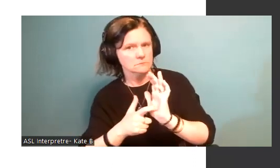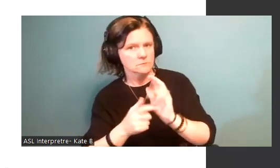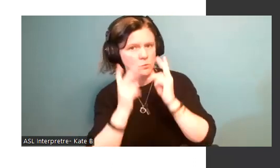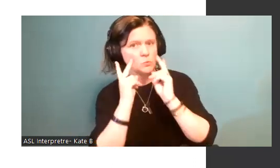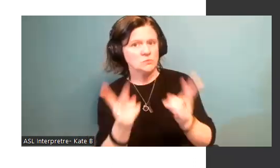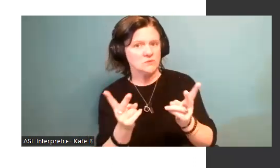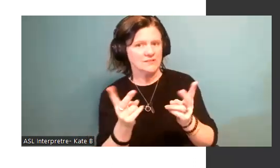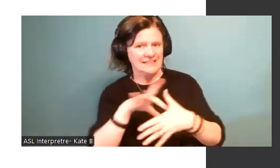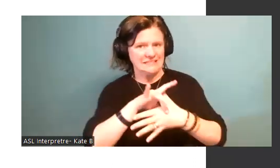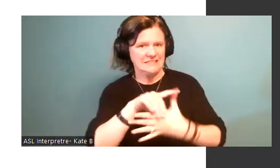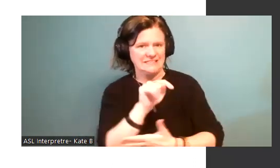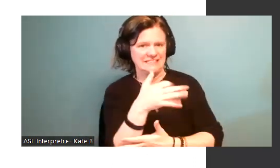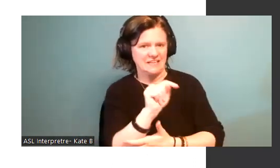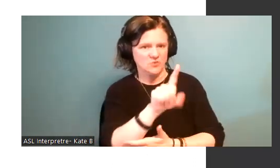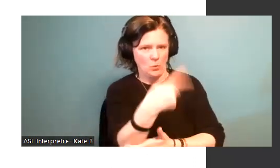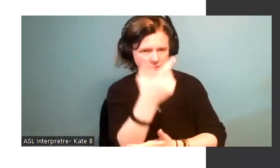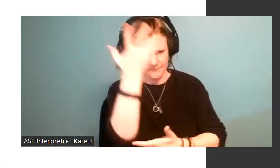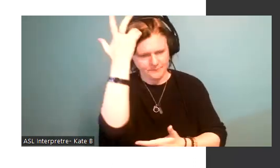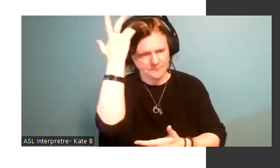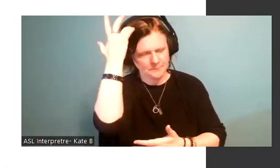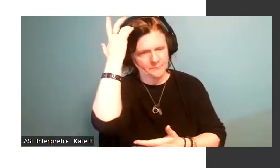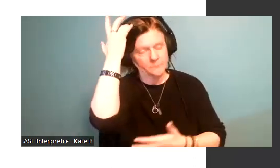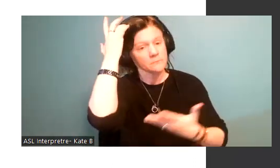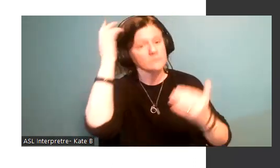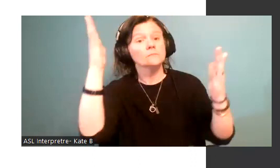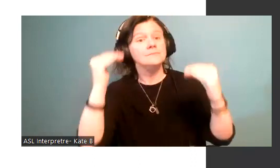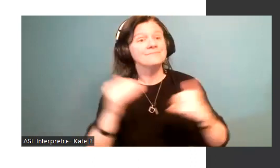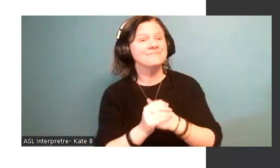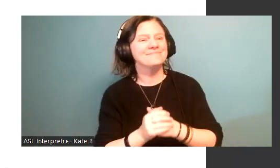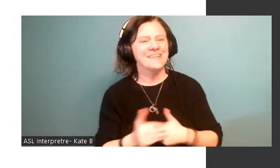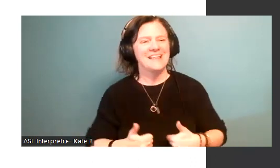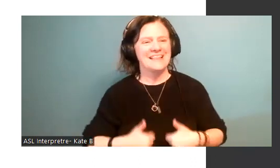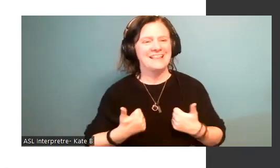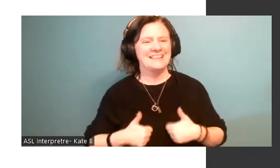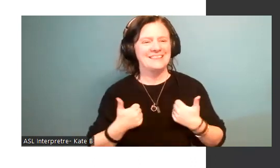role equals presentation is going to get ignored